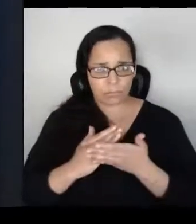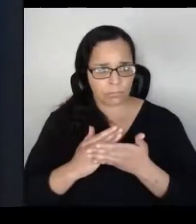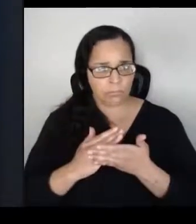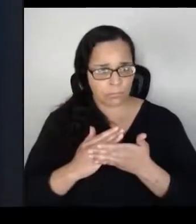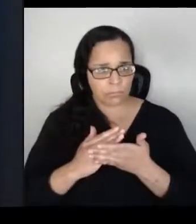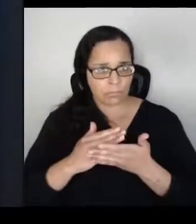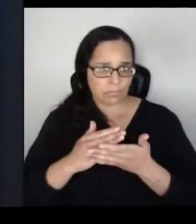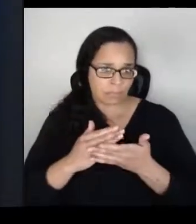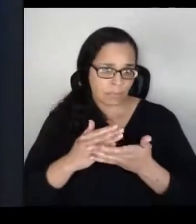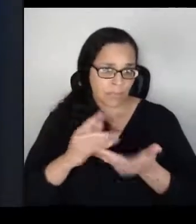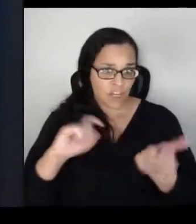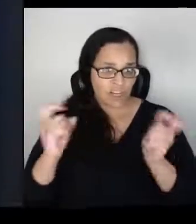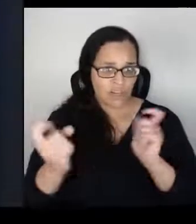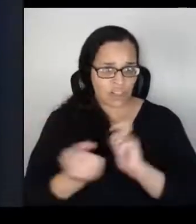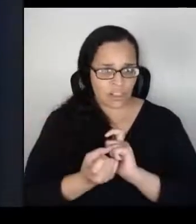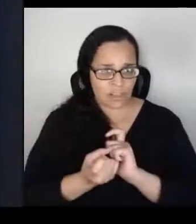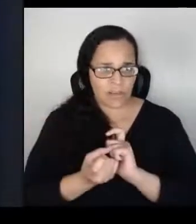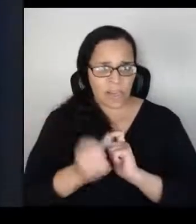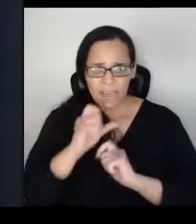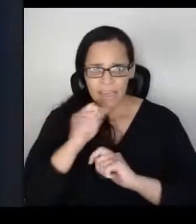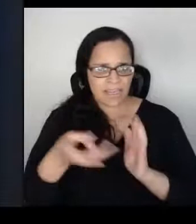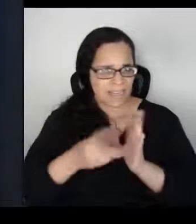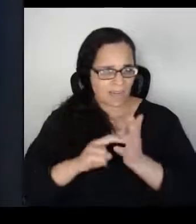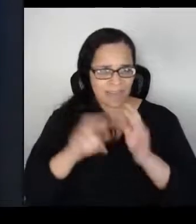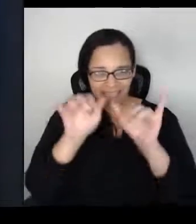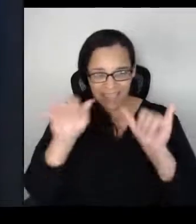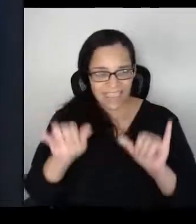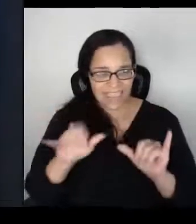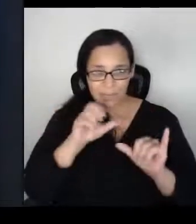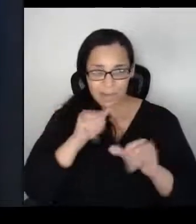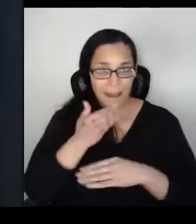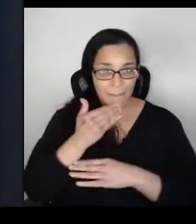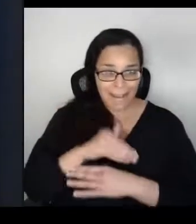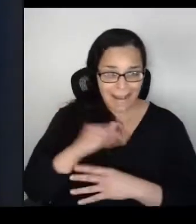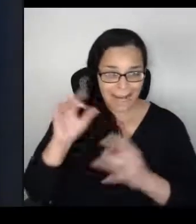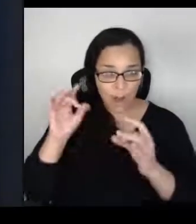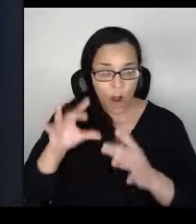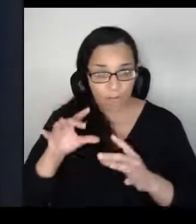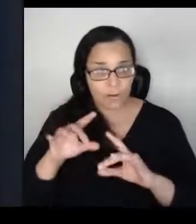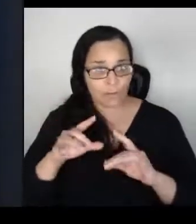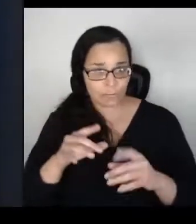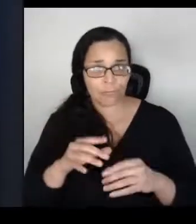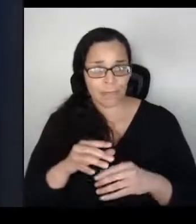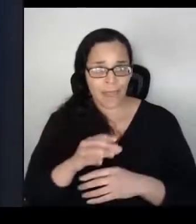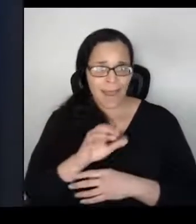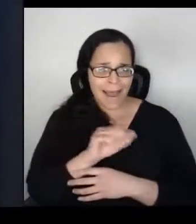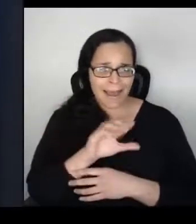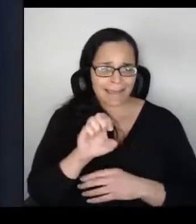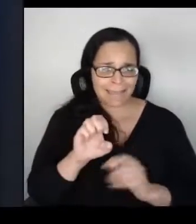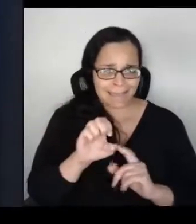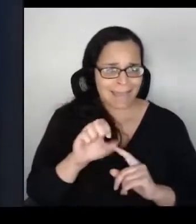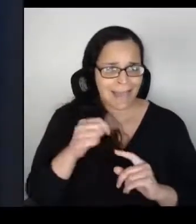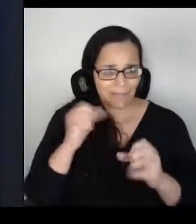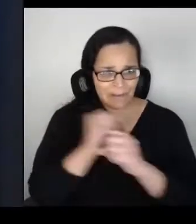doesn't mean that the system is not bad and horrible, in fact I have been fighting my deportation since 2006.